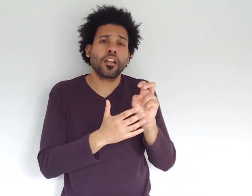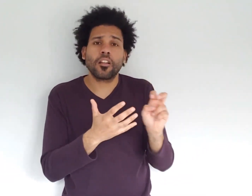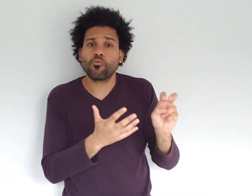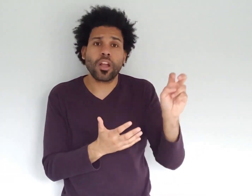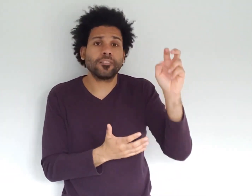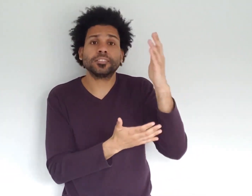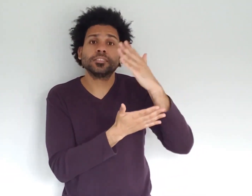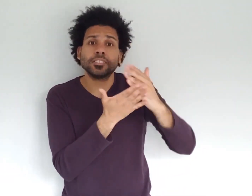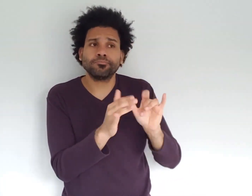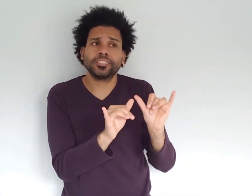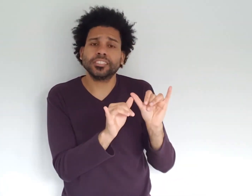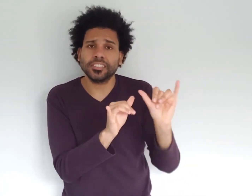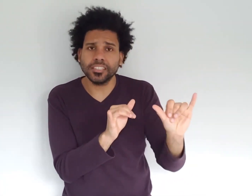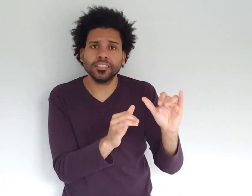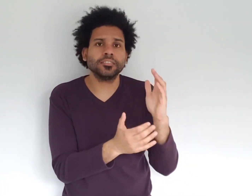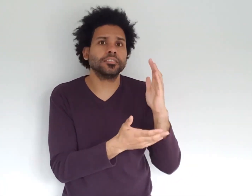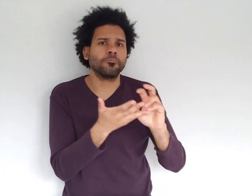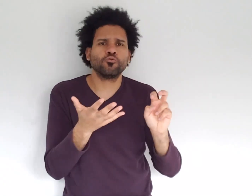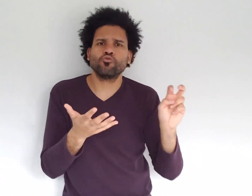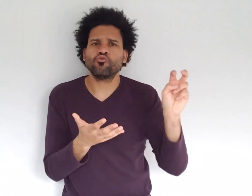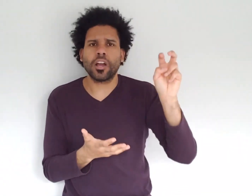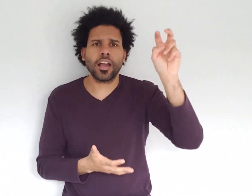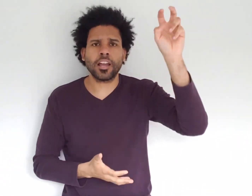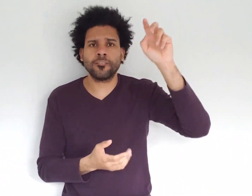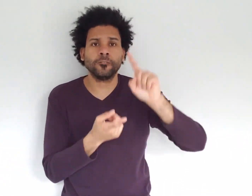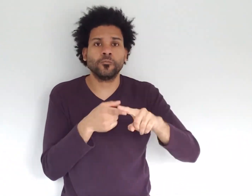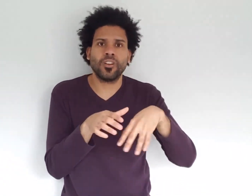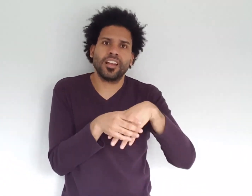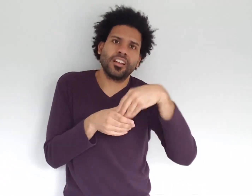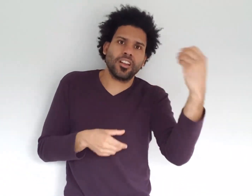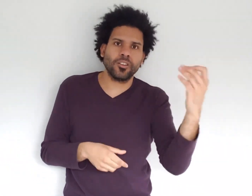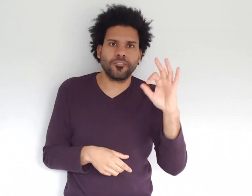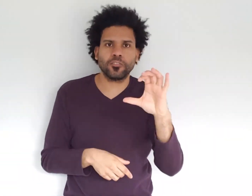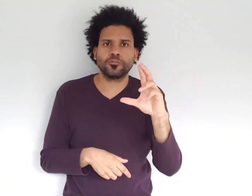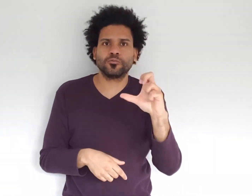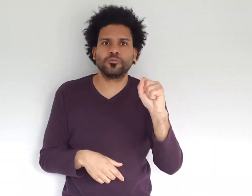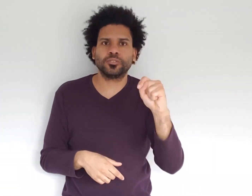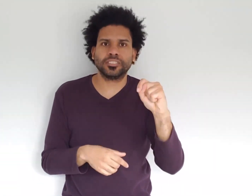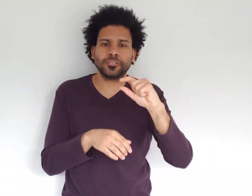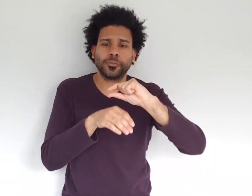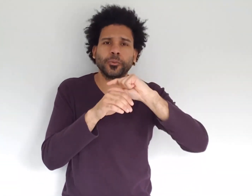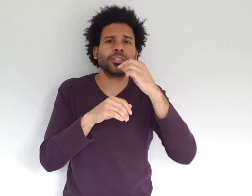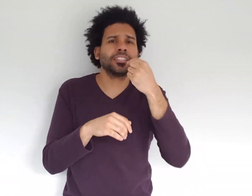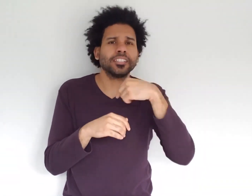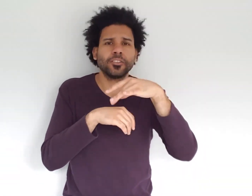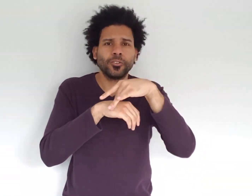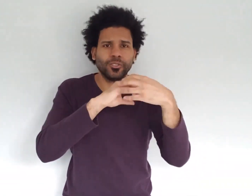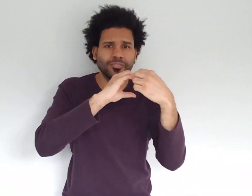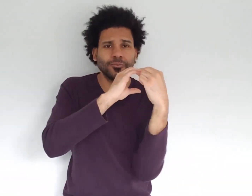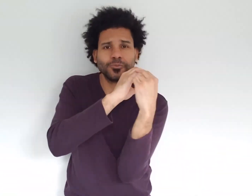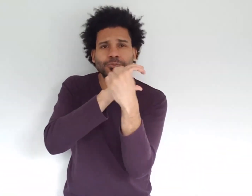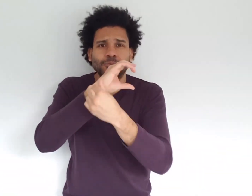Some of the elements are staying while others are traveling out of the earth’s crust (thin layer).